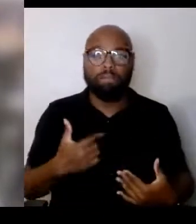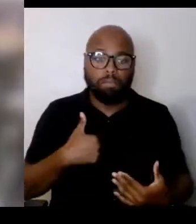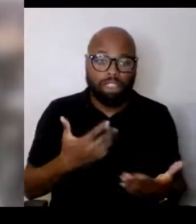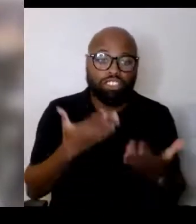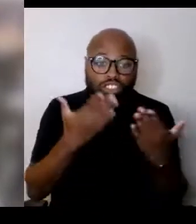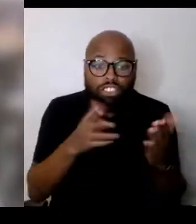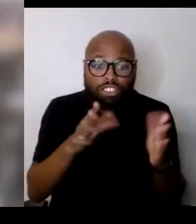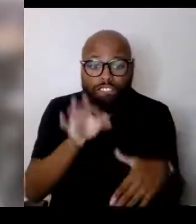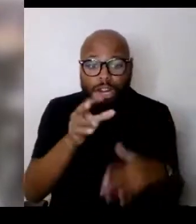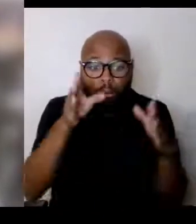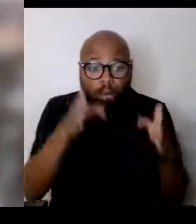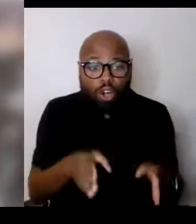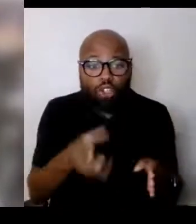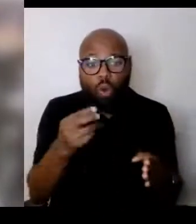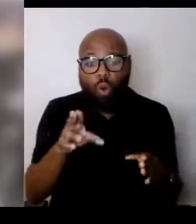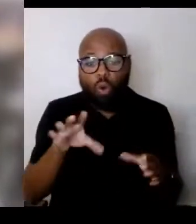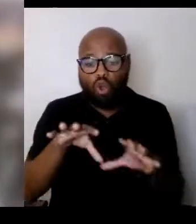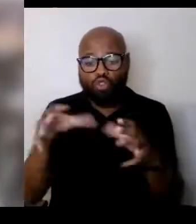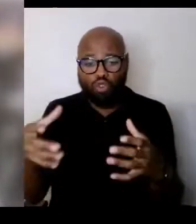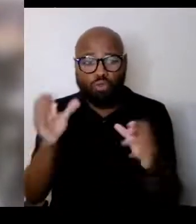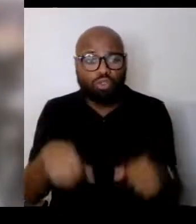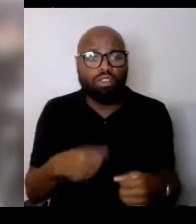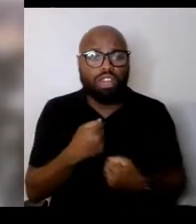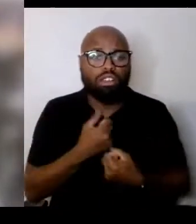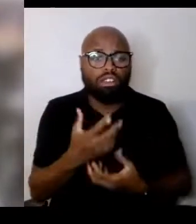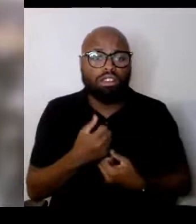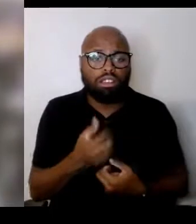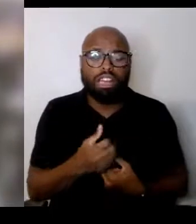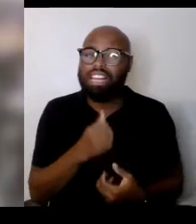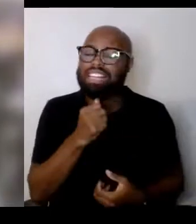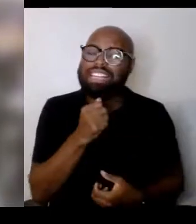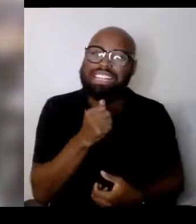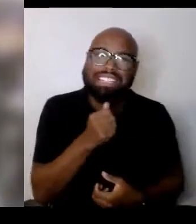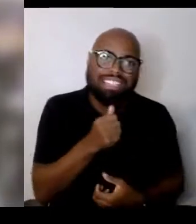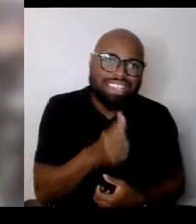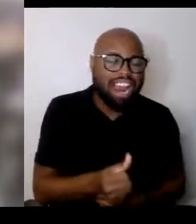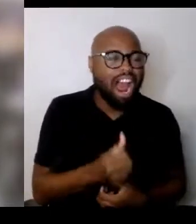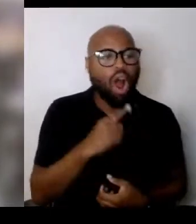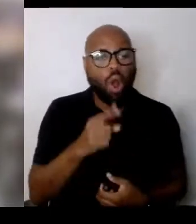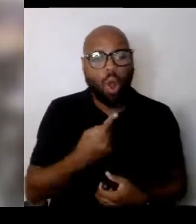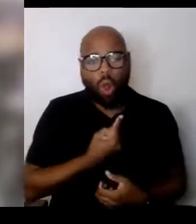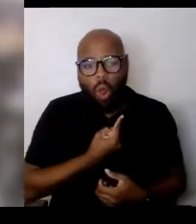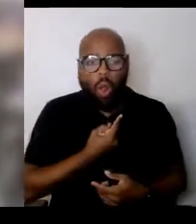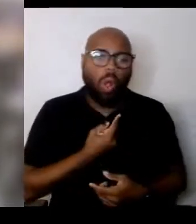in, not dealing with it alone would make a difference because, you know,